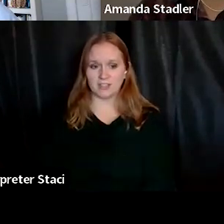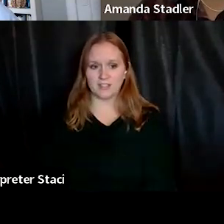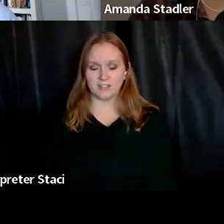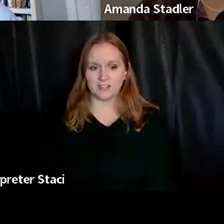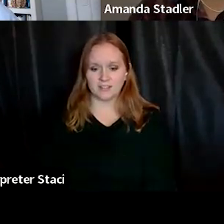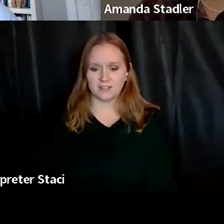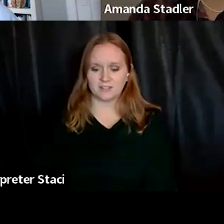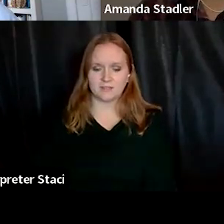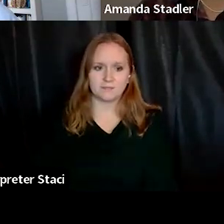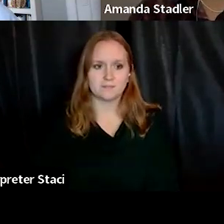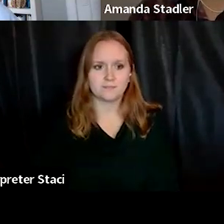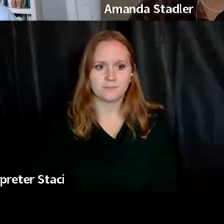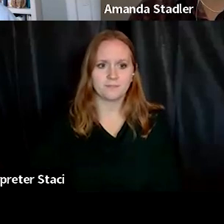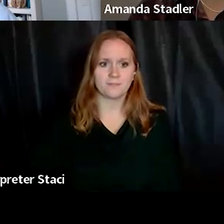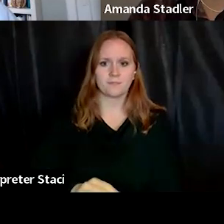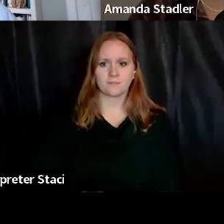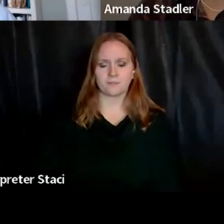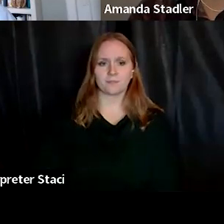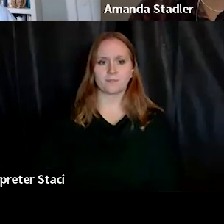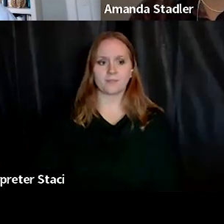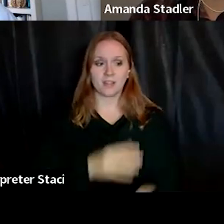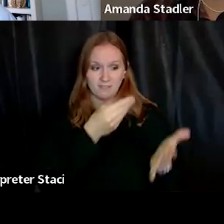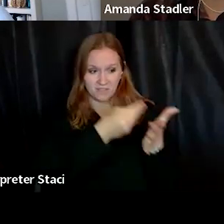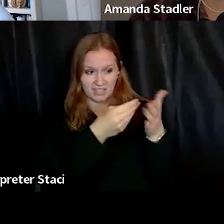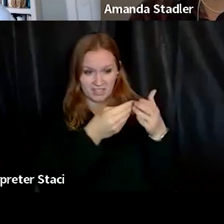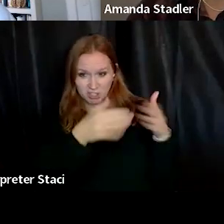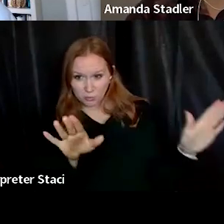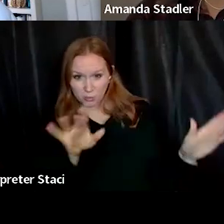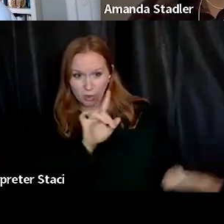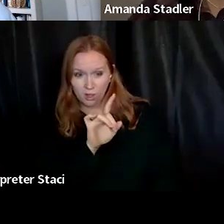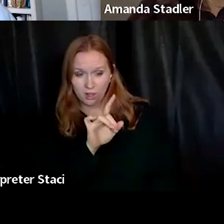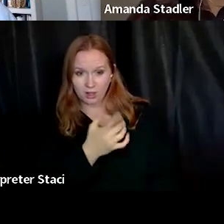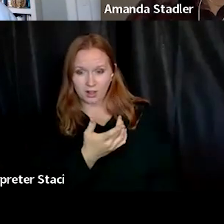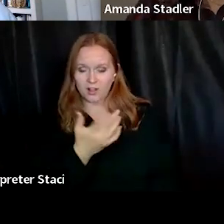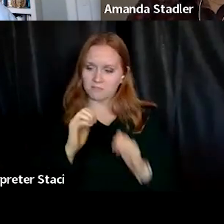Just in terms of funding in general, Pam? Yeah, funding in general. How does the CoC determine